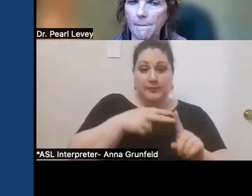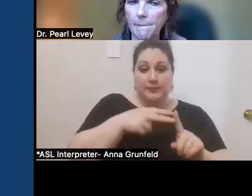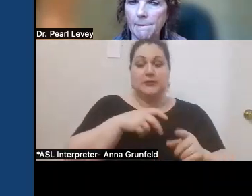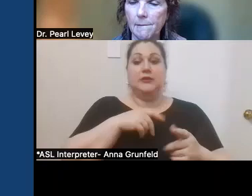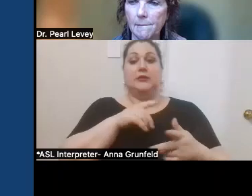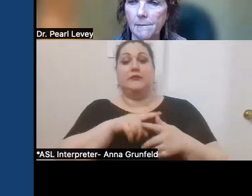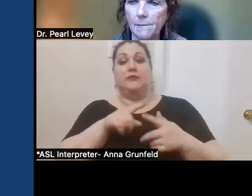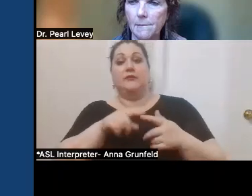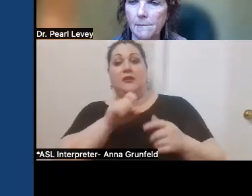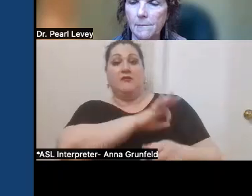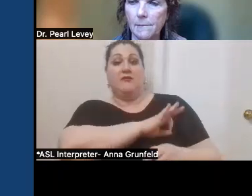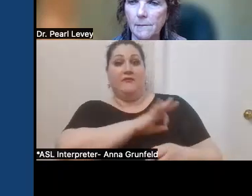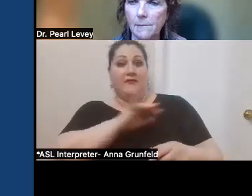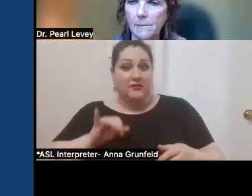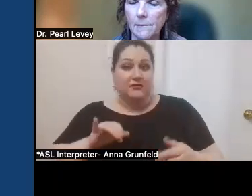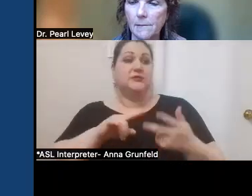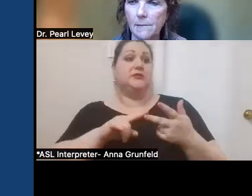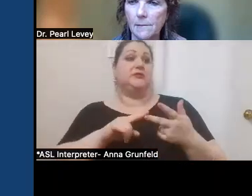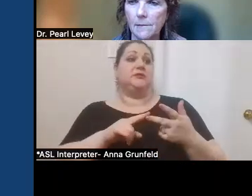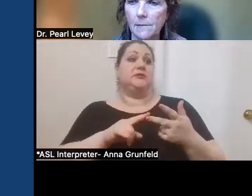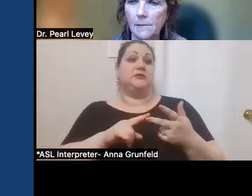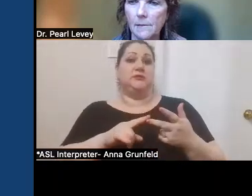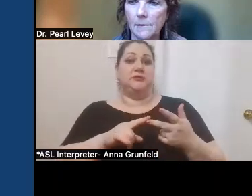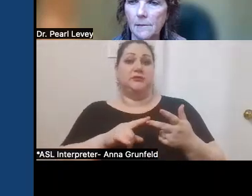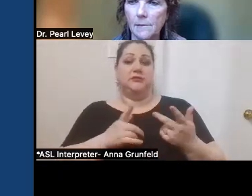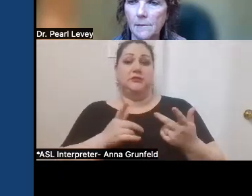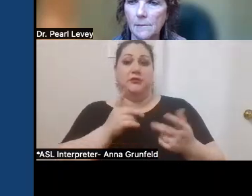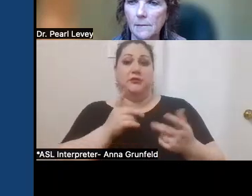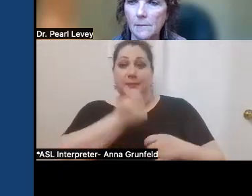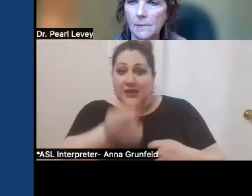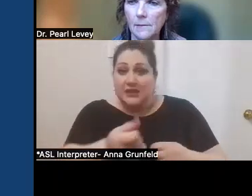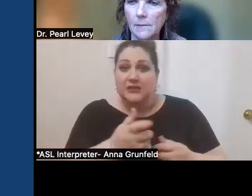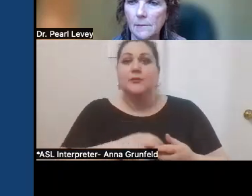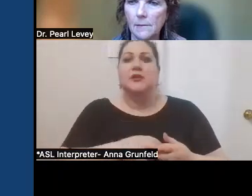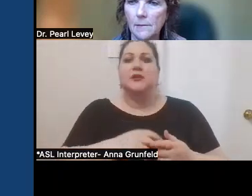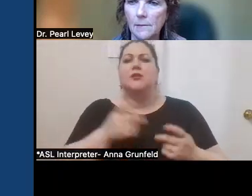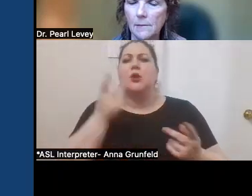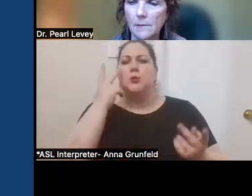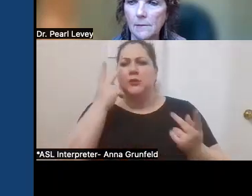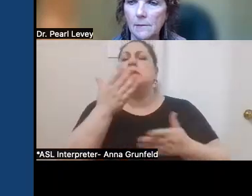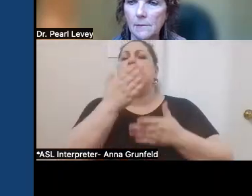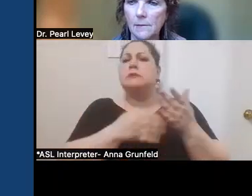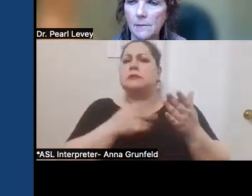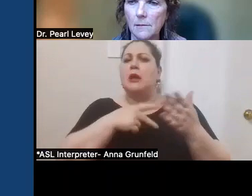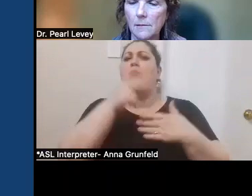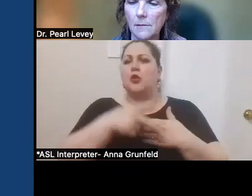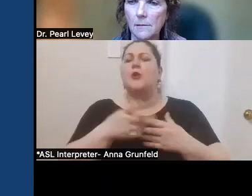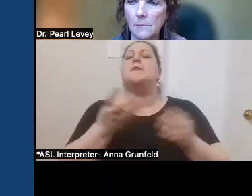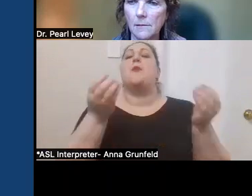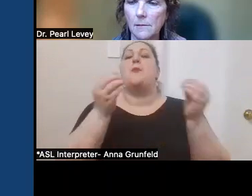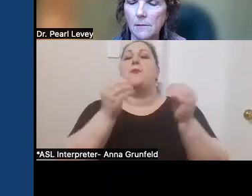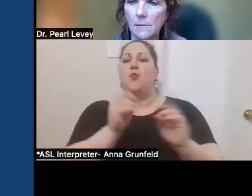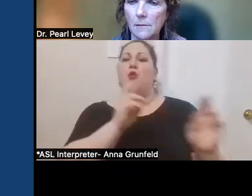And we certainly see that some programs are more ready than others to embrace this and to try to work with it.